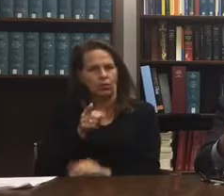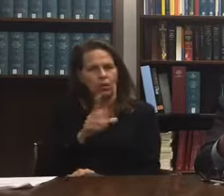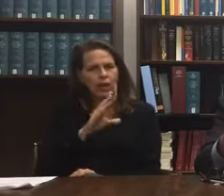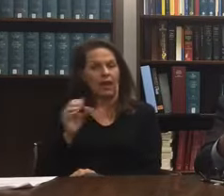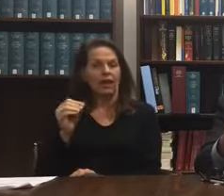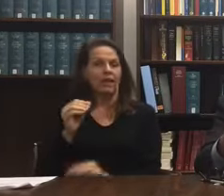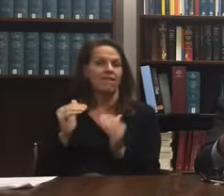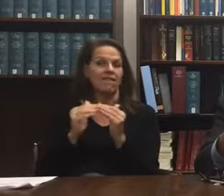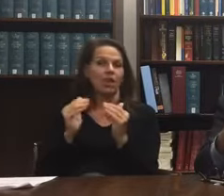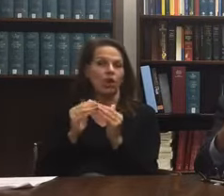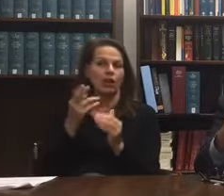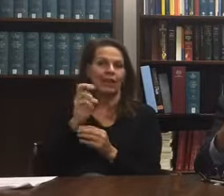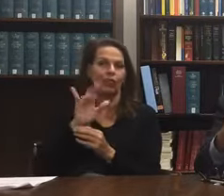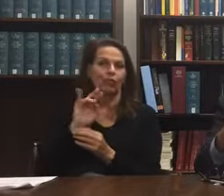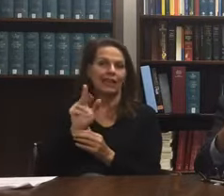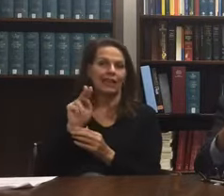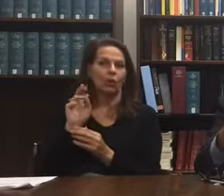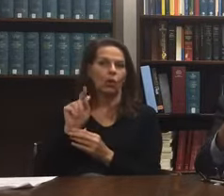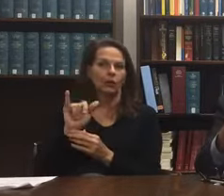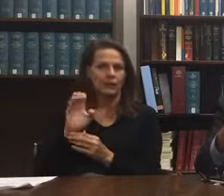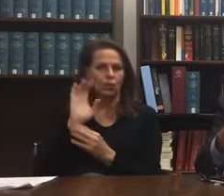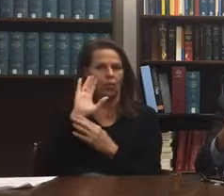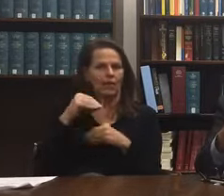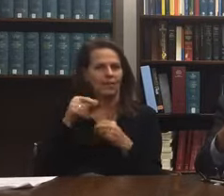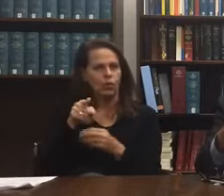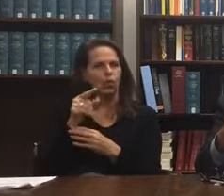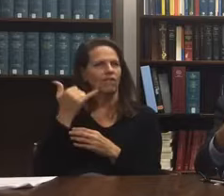hearing notice because it's going to give you the call-in number